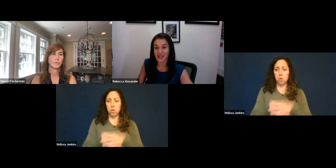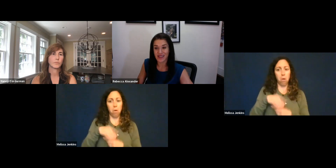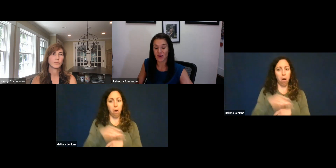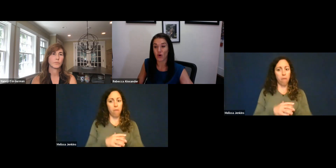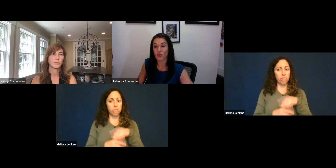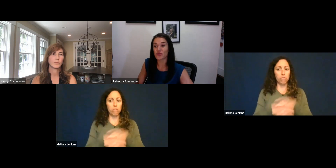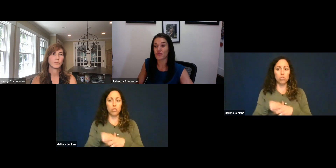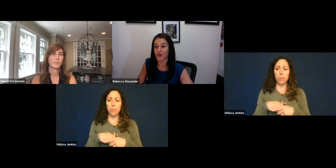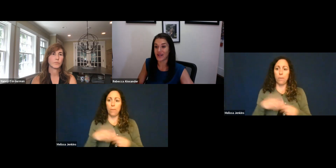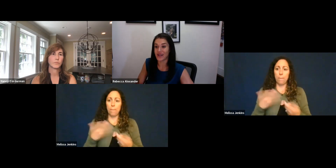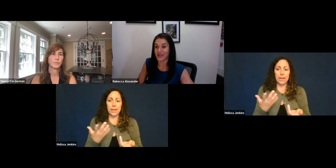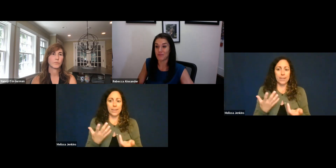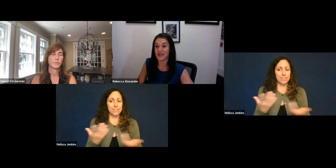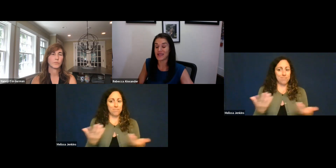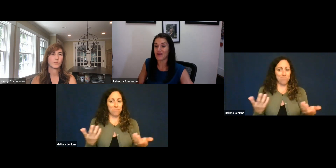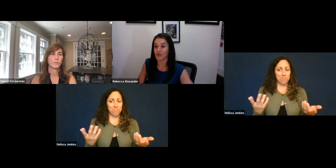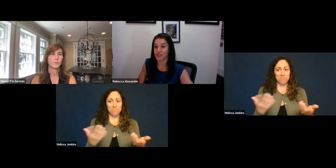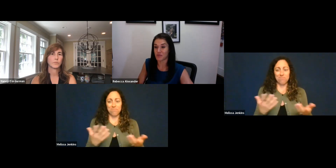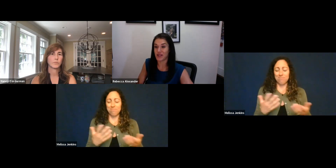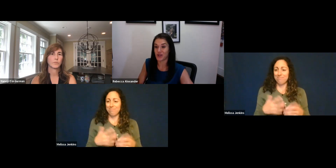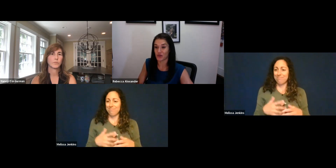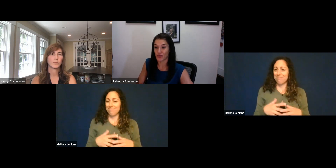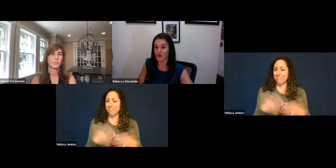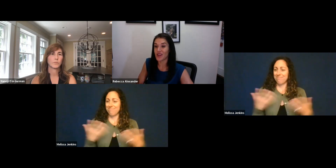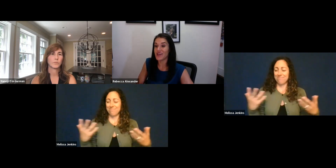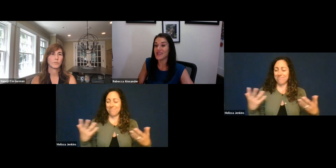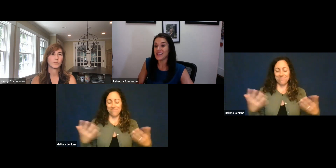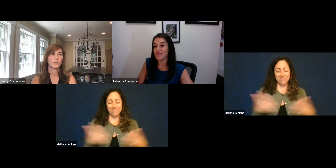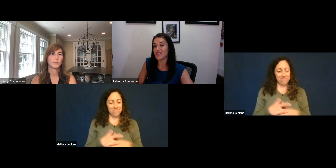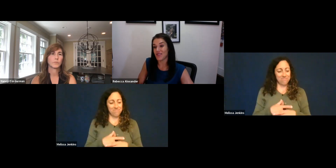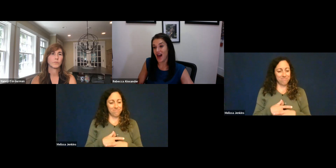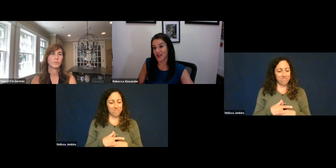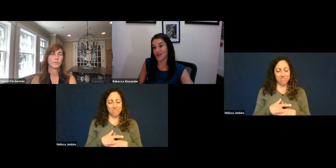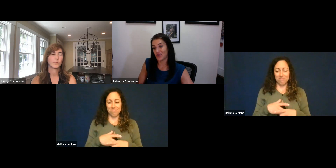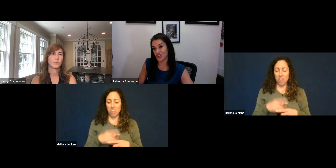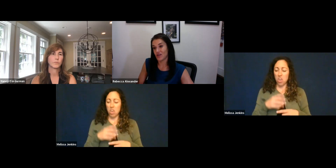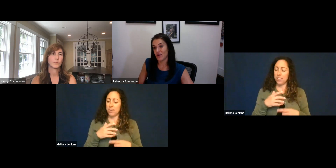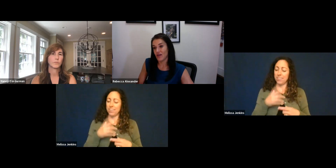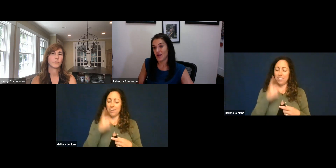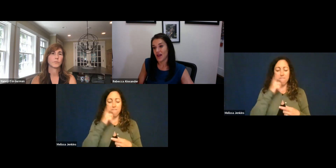and I think almost freeing in being able to speak your truth even at that age.